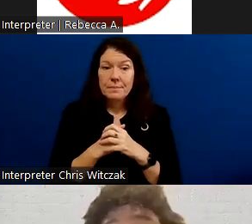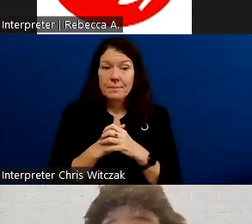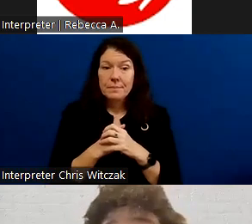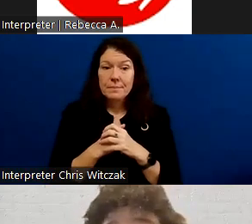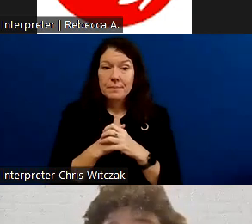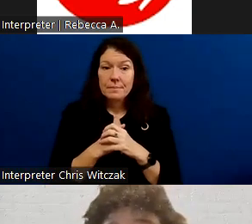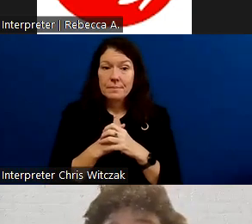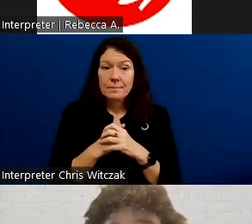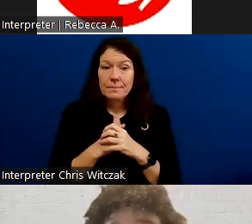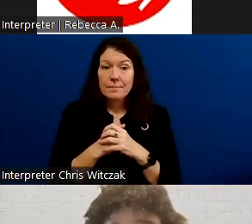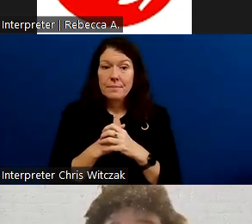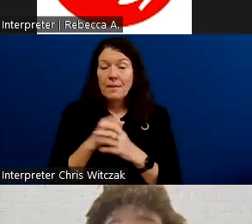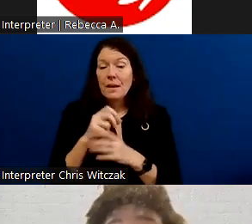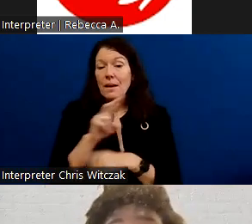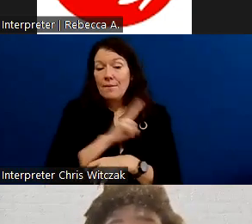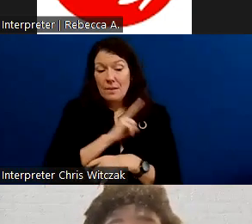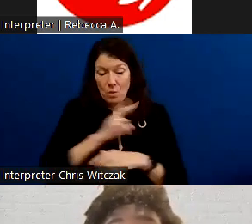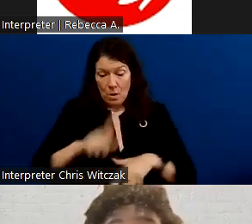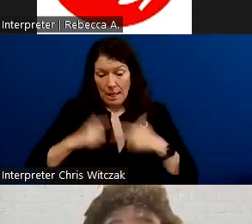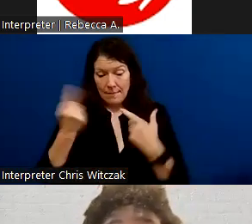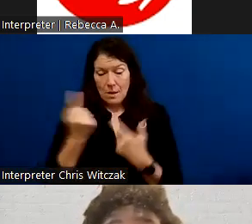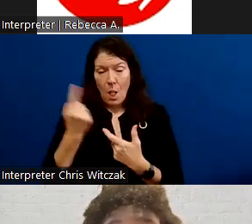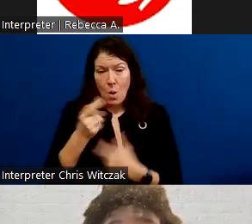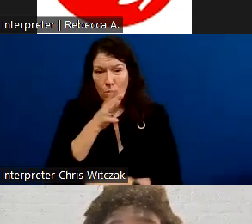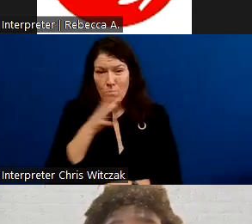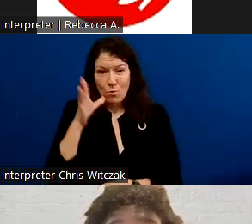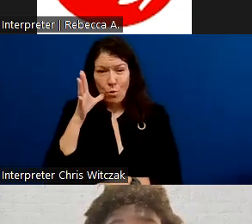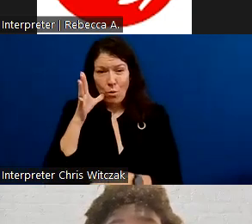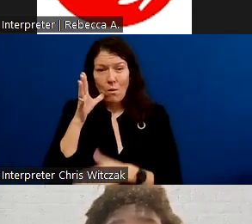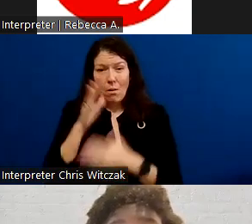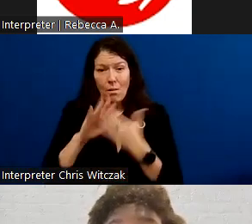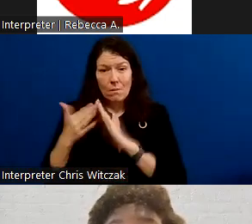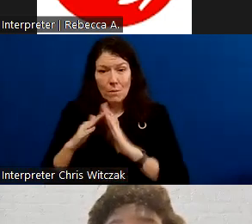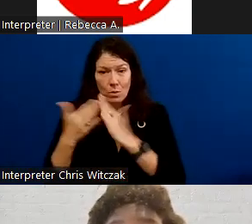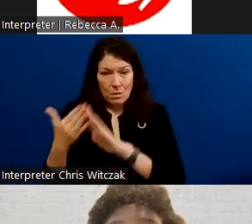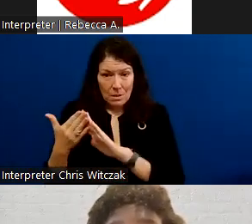Victoria lives alone with her dog in a rural community where her closest friend lives an